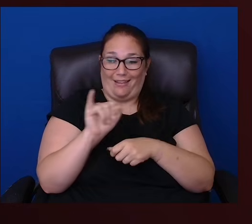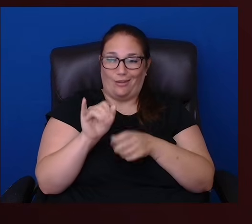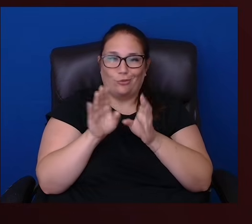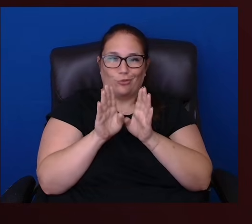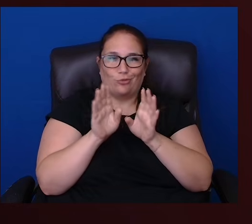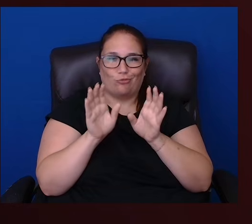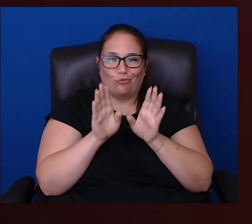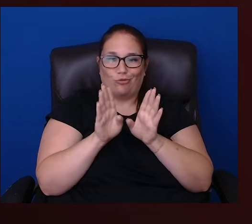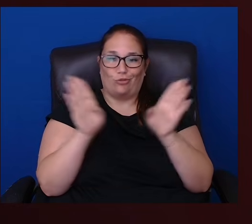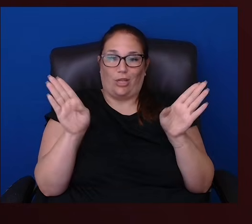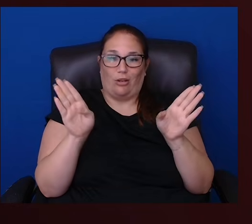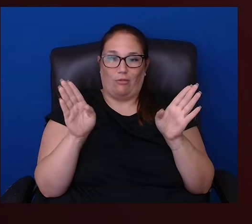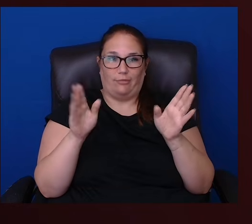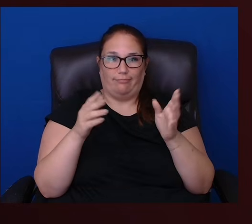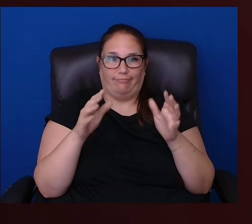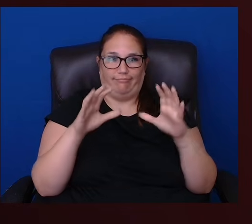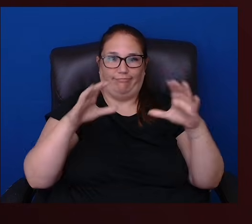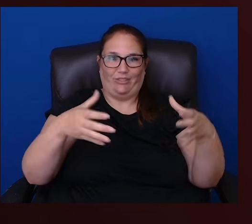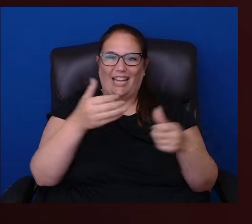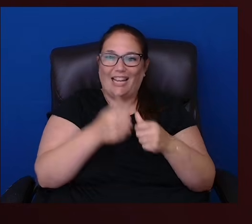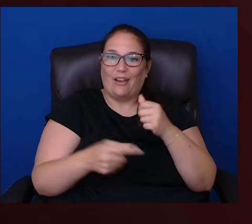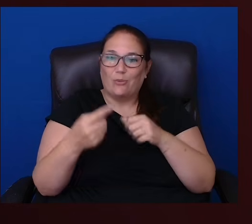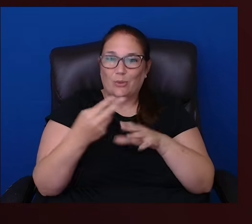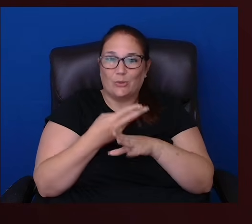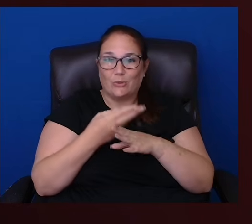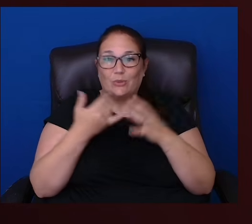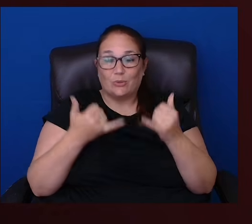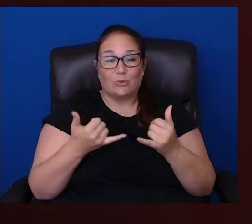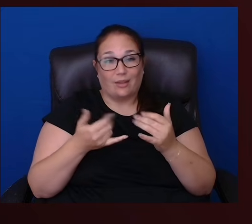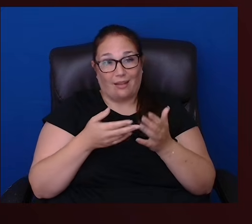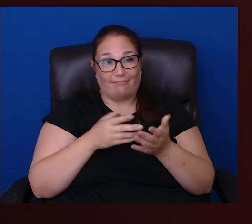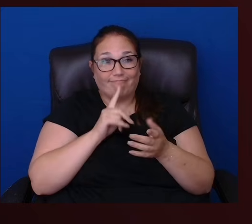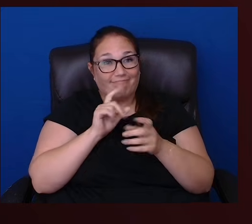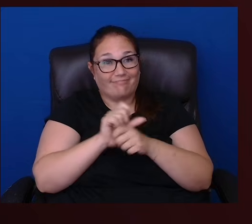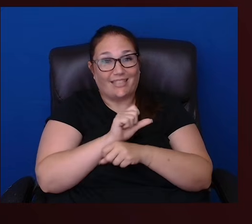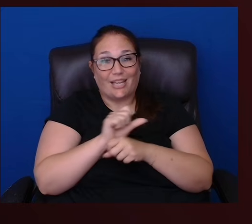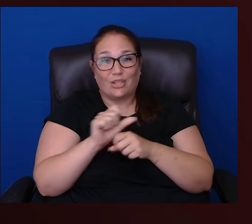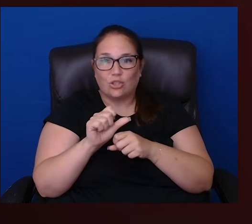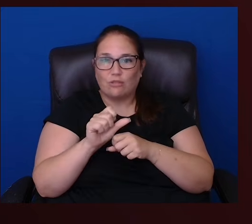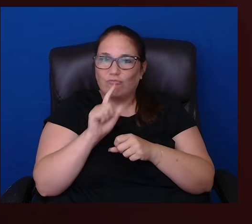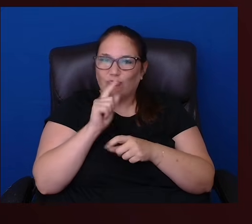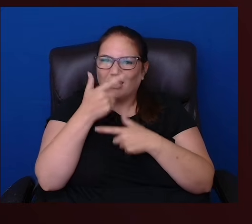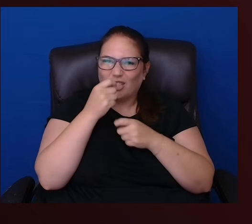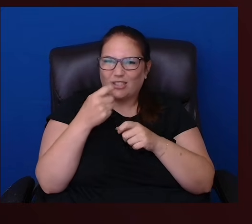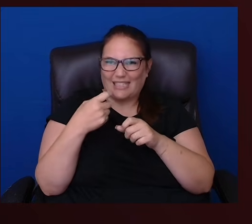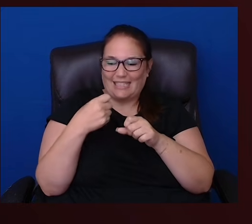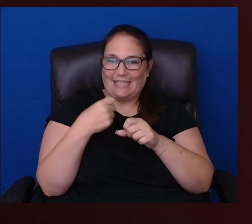and pretty much everyone is using it today. In fact, there's a very interesting statistic in that